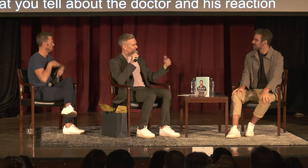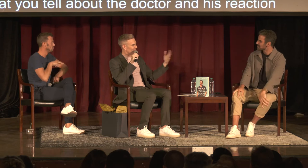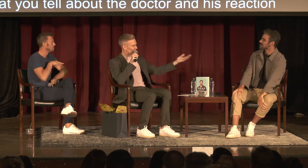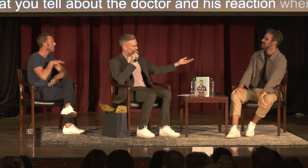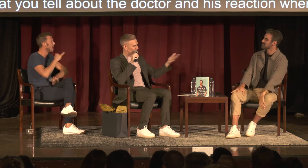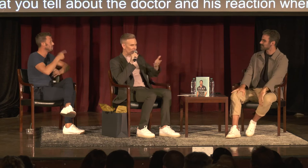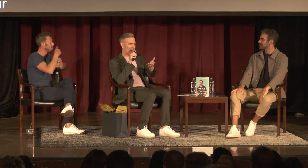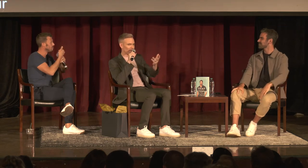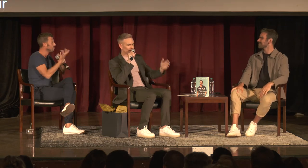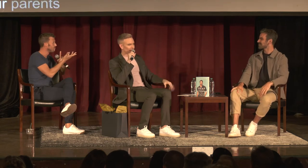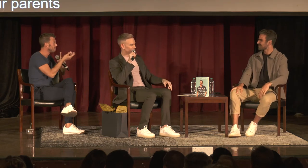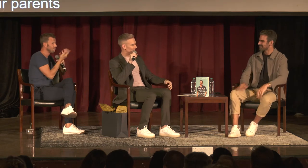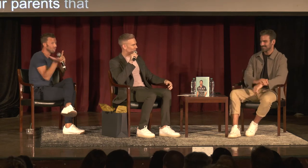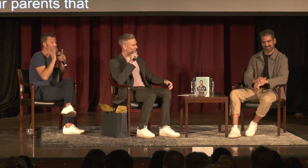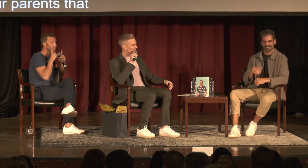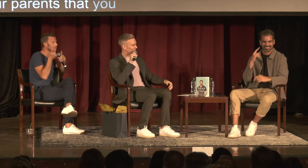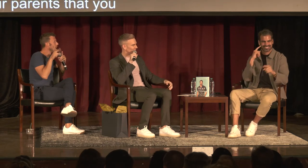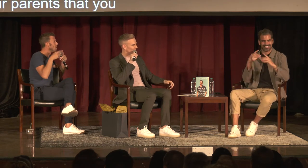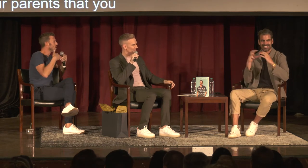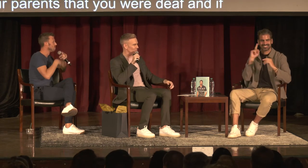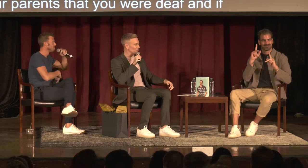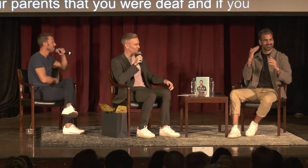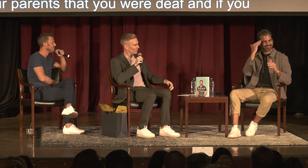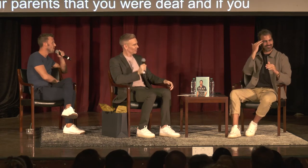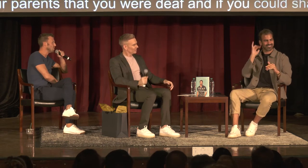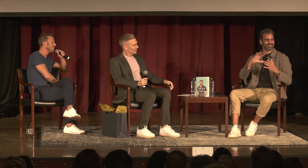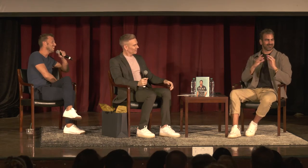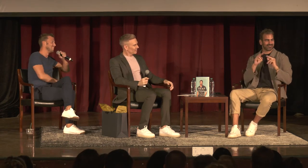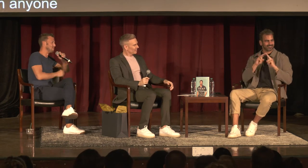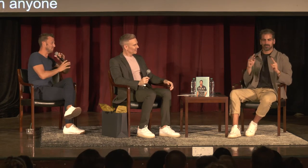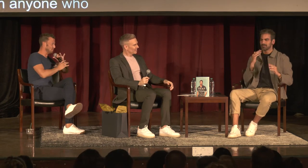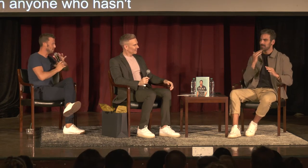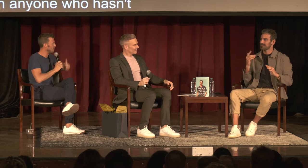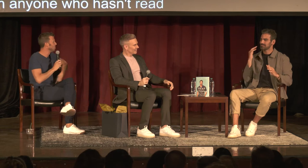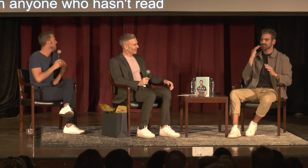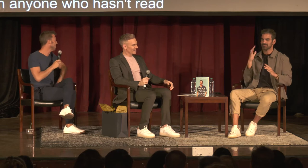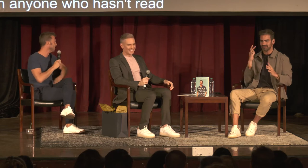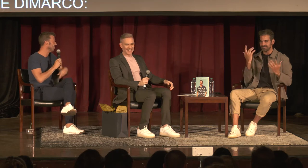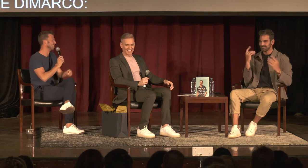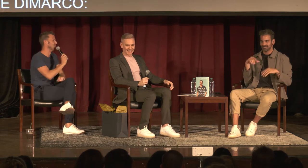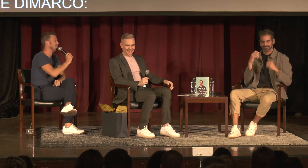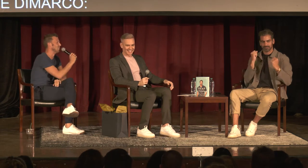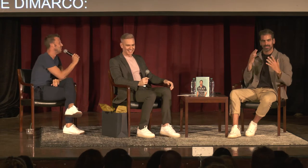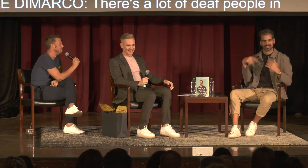And if you could share that for anyone who hasn't read the book, because it's beautiful. Well, there's a lot of Deaf people in this room, so I'm sure you know this story quite well.